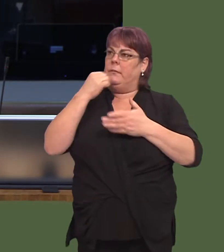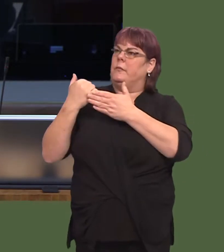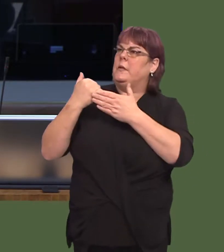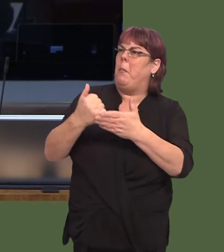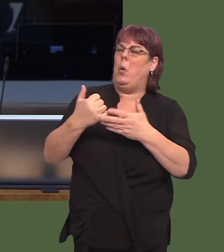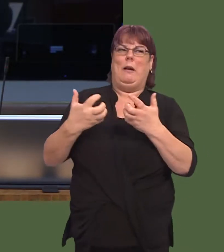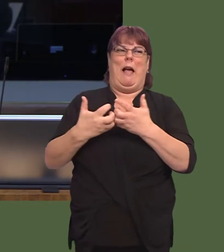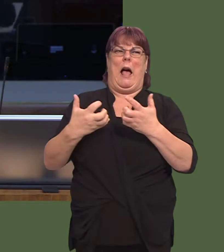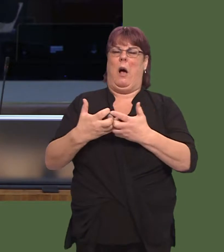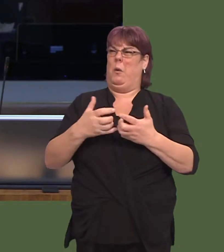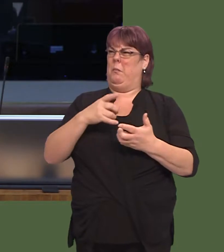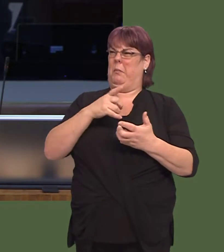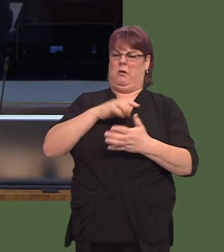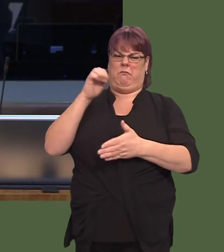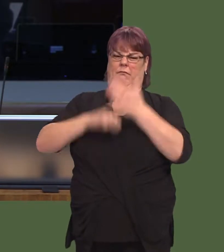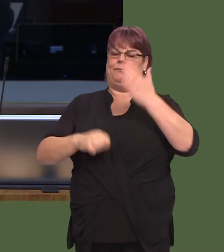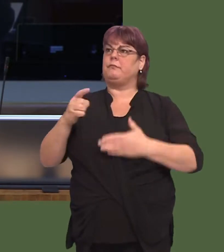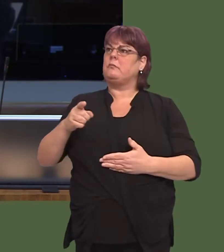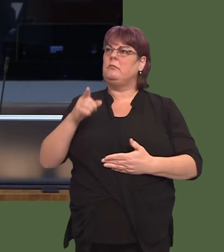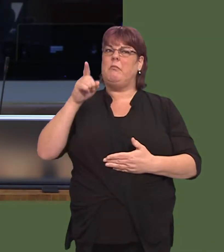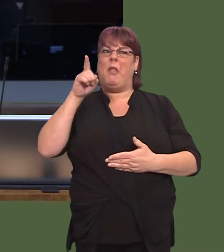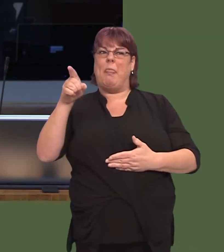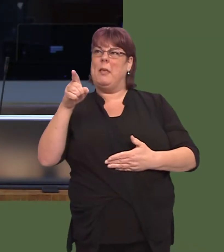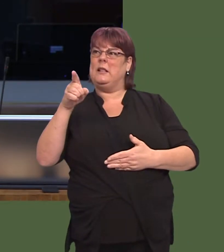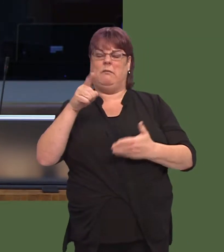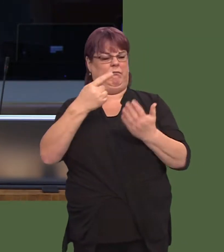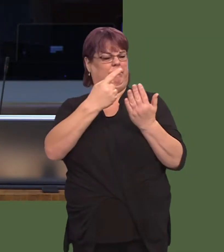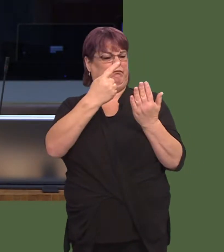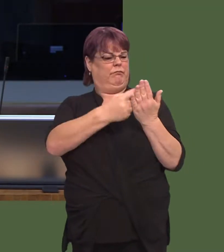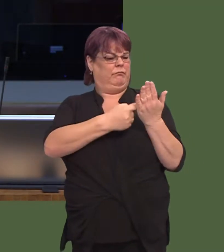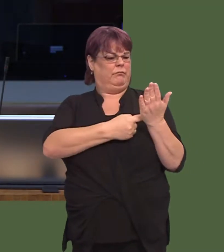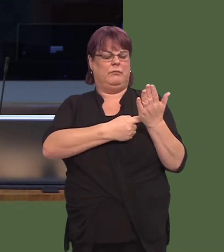This is a measure that is explicitly designed, disproportionately, to target those drinks